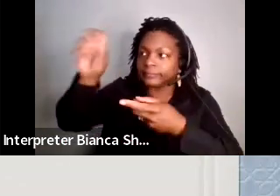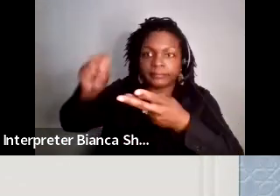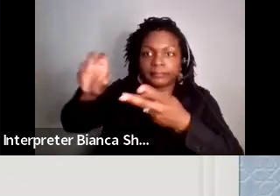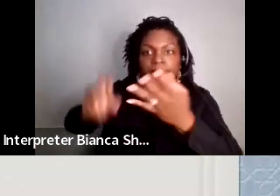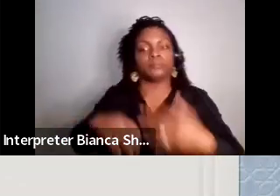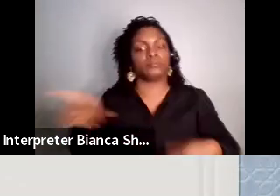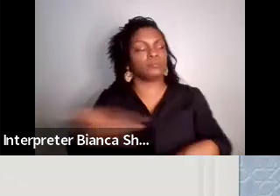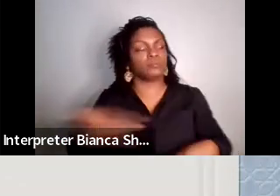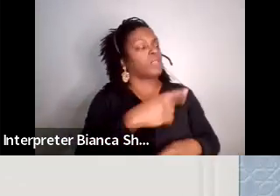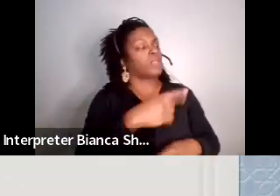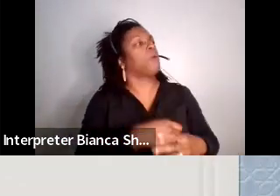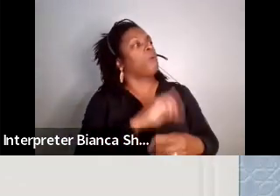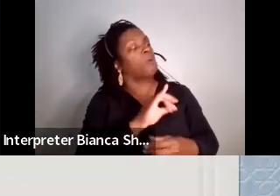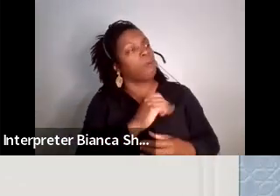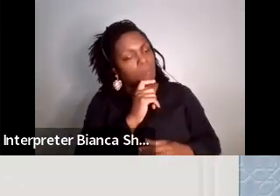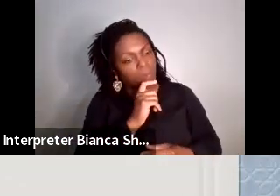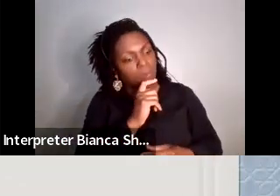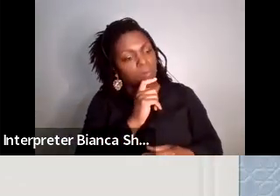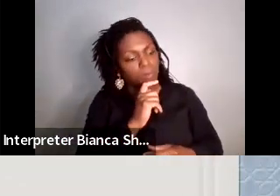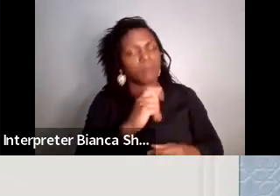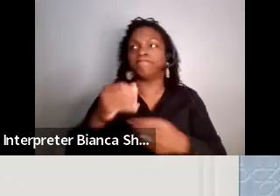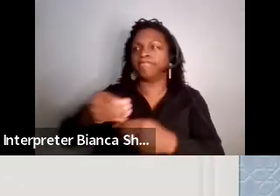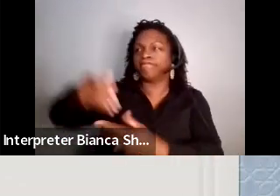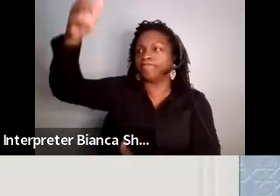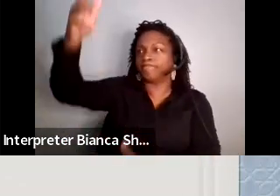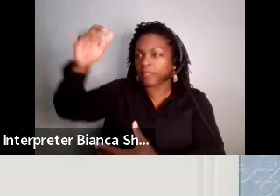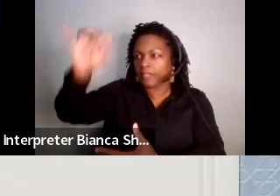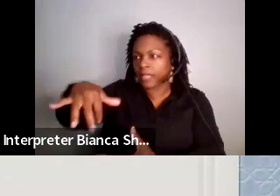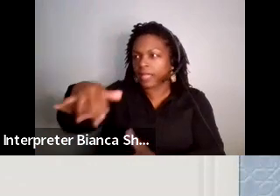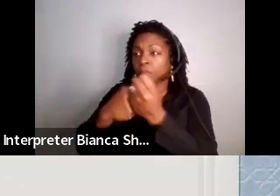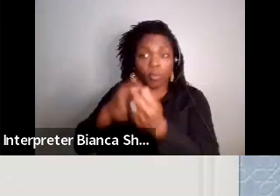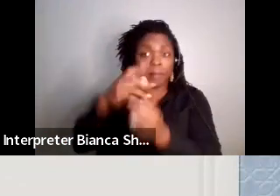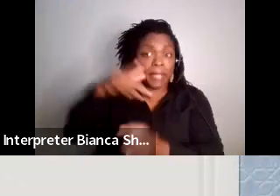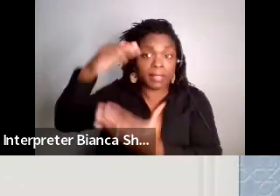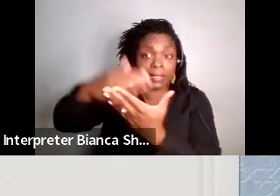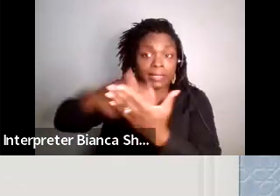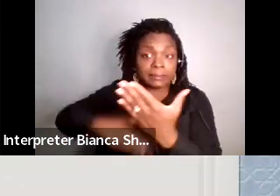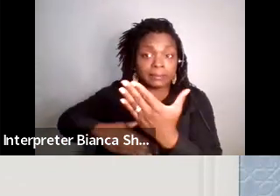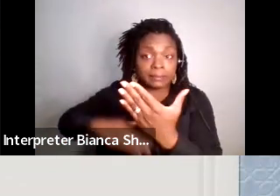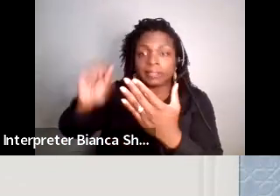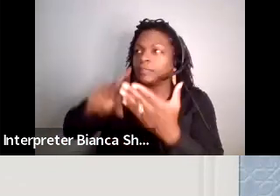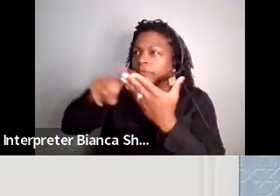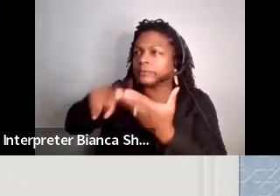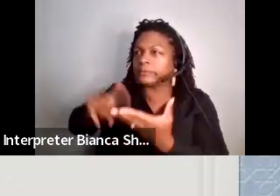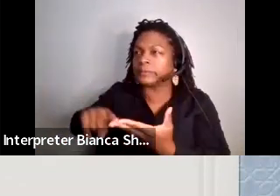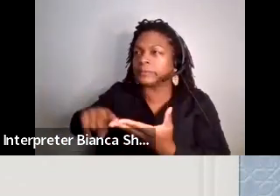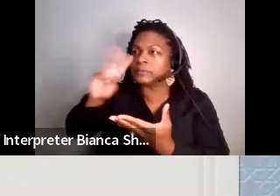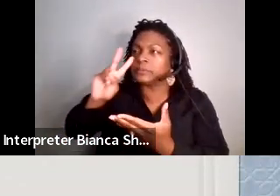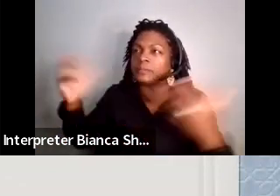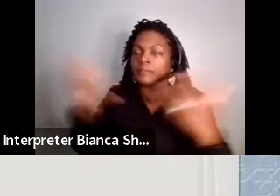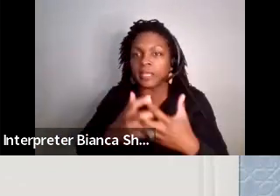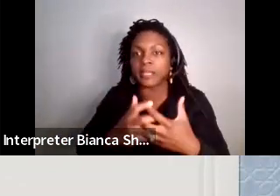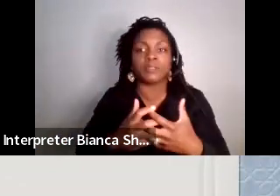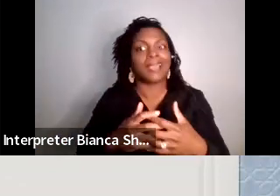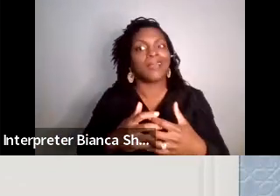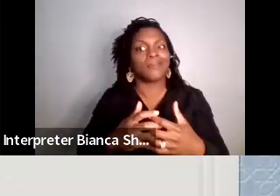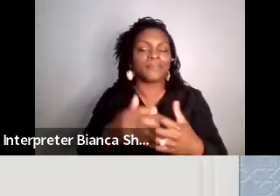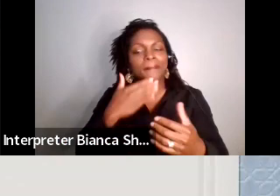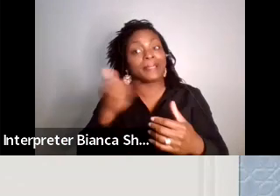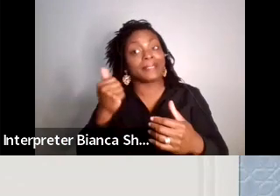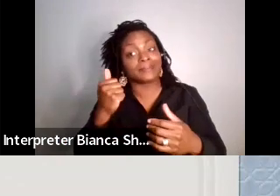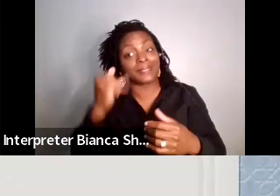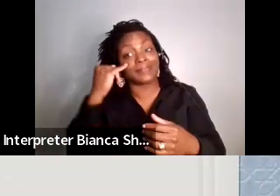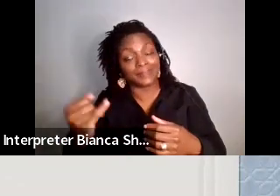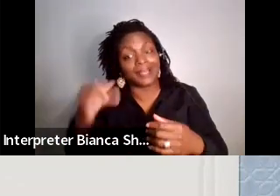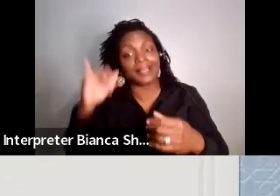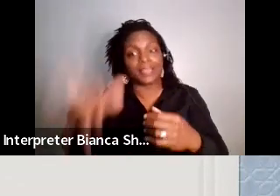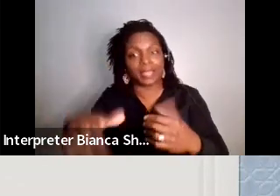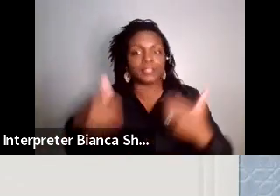Parents and makes a match. so the expectation and the best practice is that the match is made within 48 h of contact with the referred family.